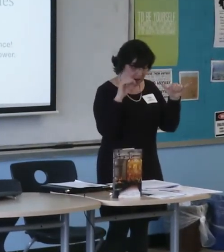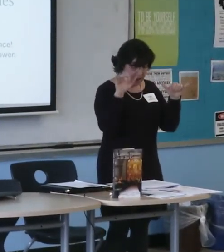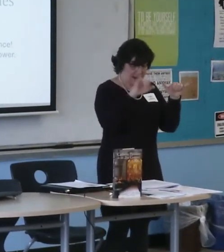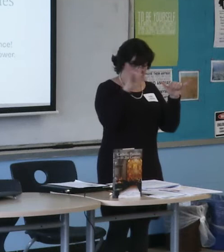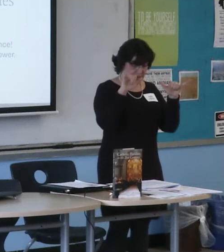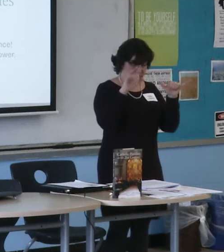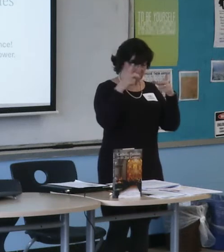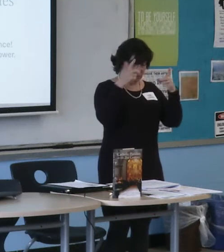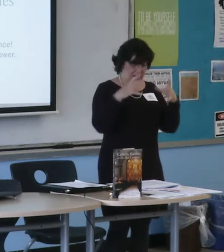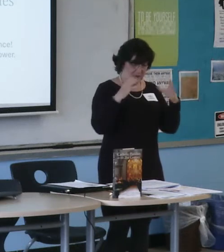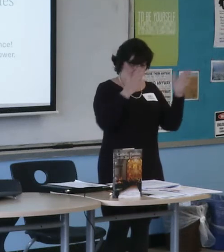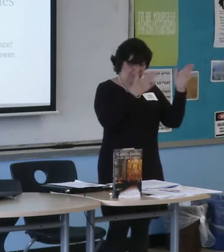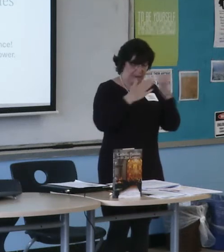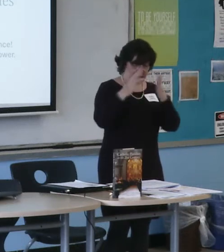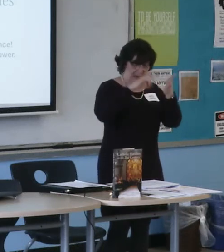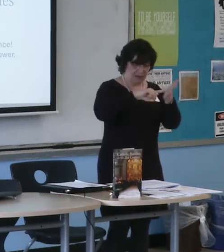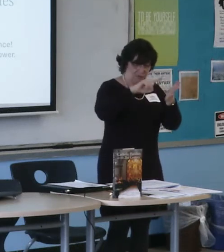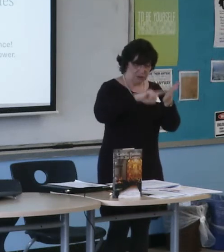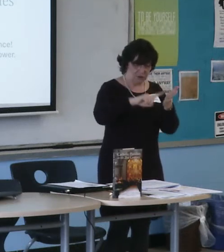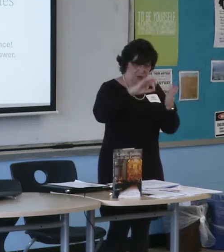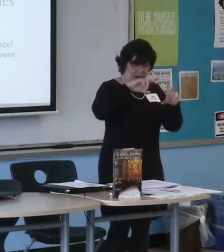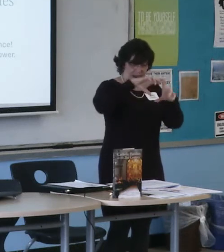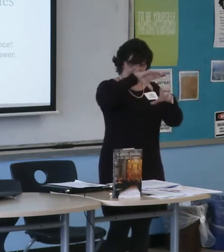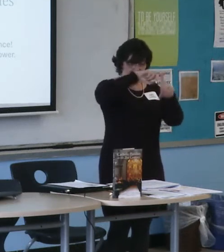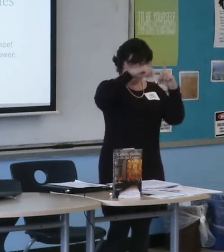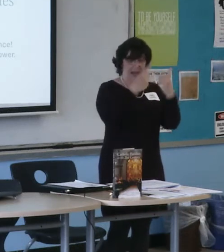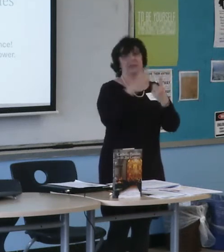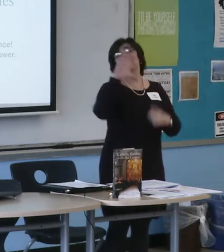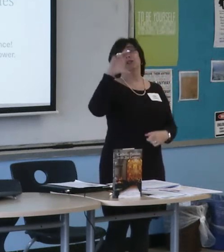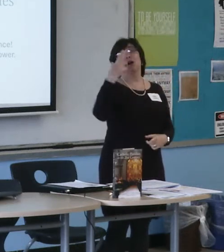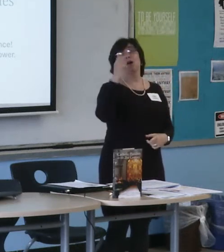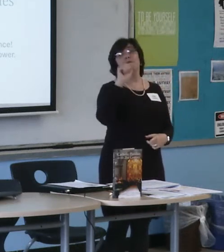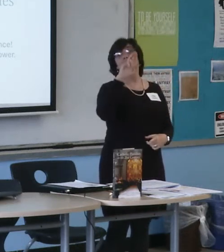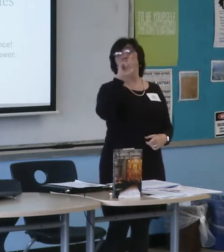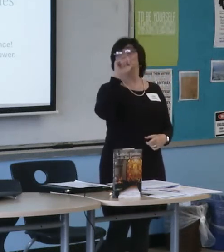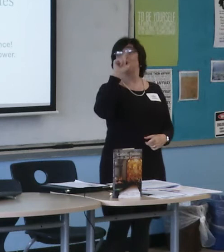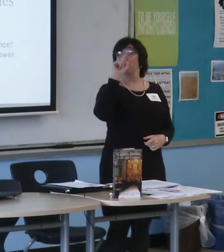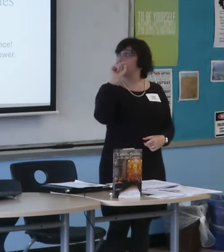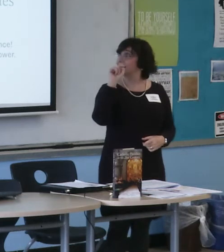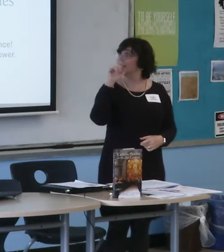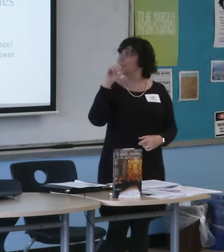and as the director of planning and research in the Diocese of Charlotte, so